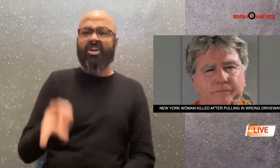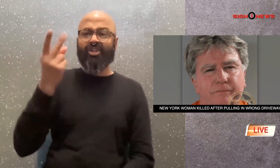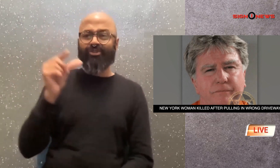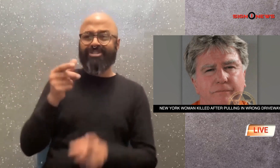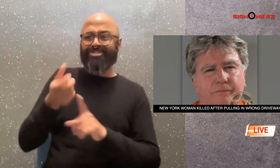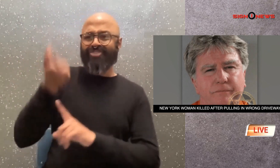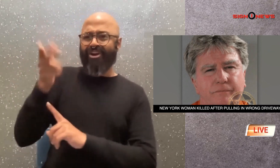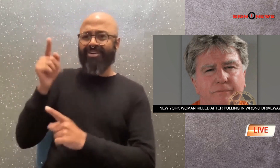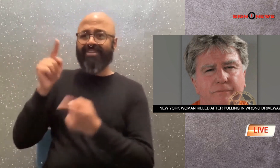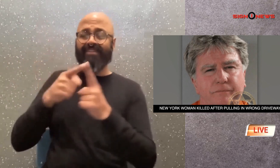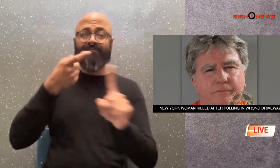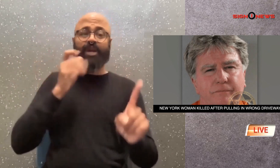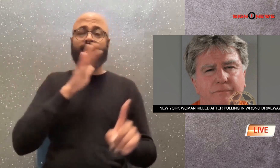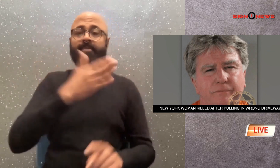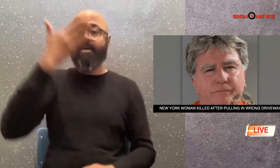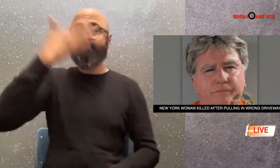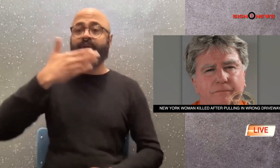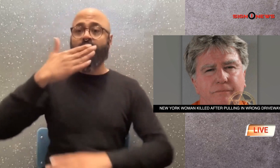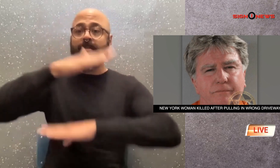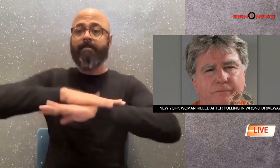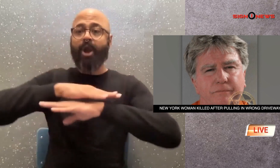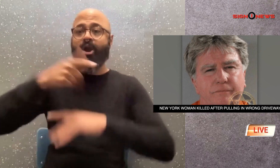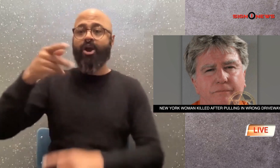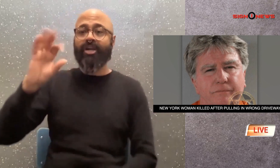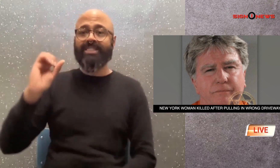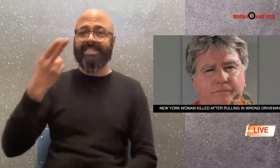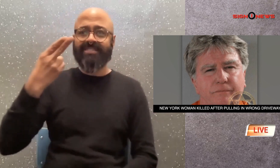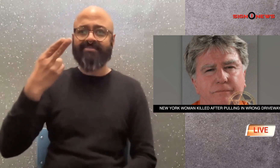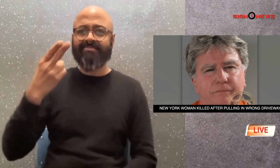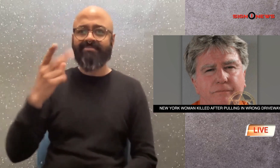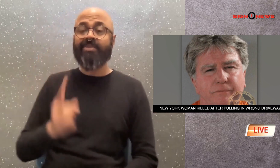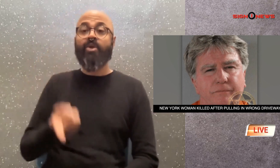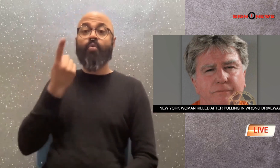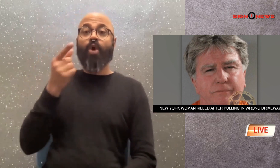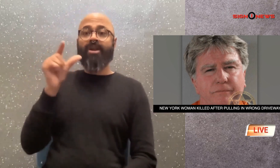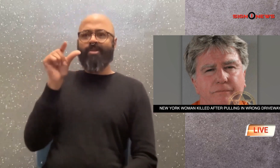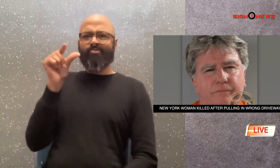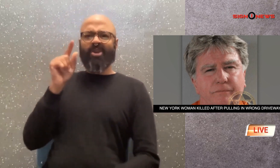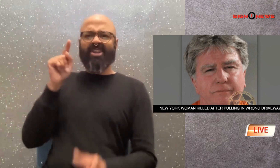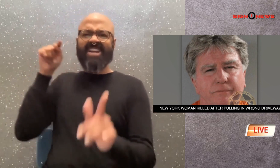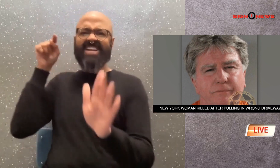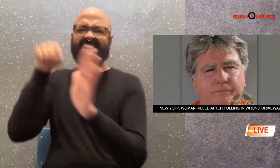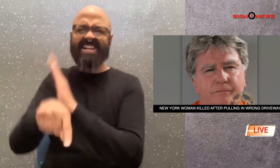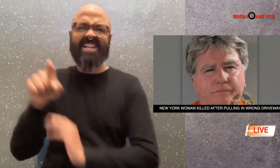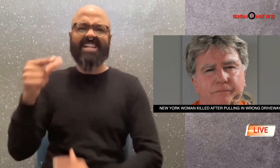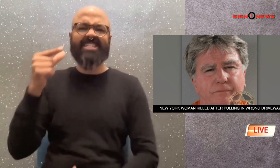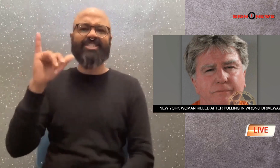authorities say Kevin Monahan fired two shots from his front porch and one bullet killed